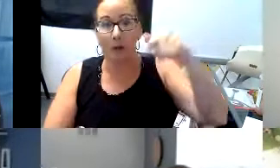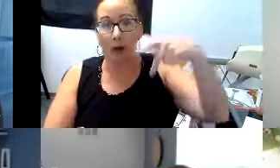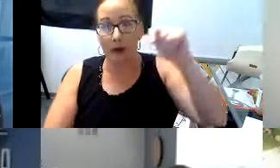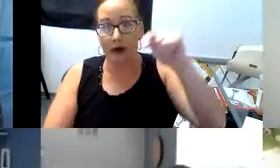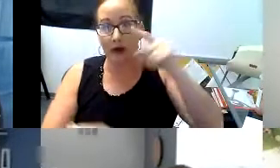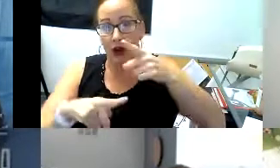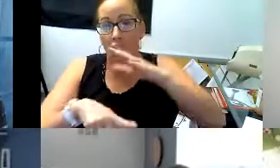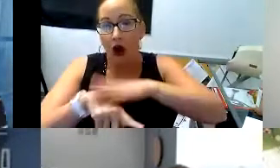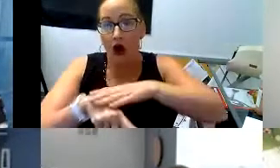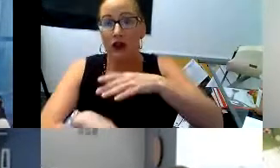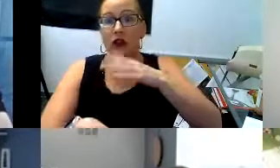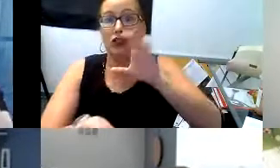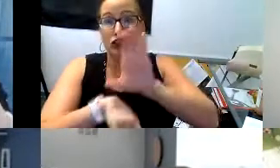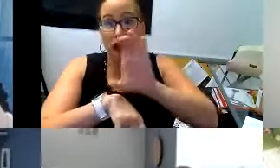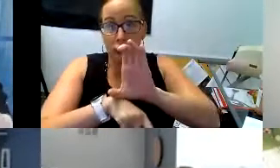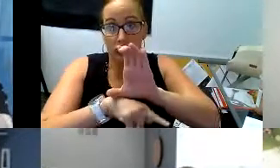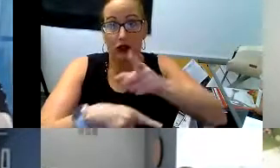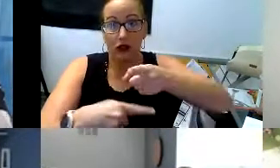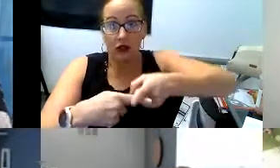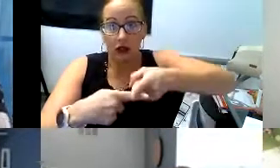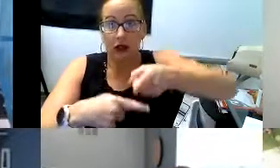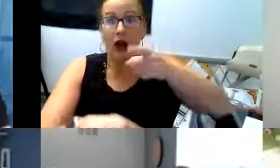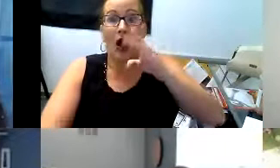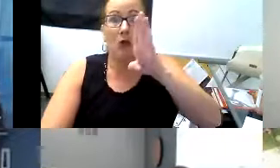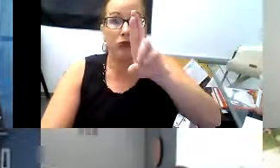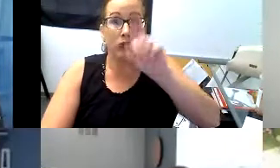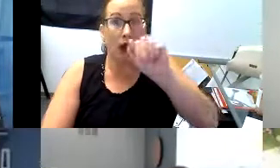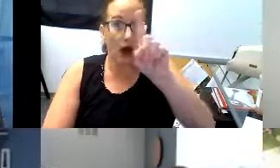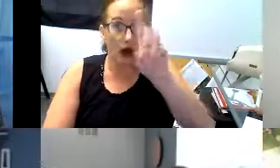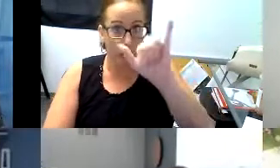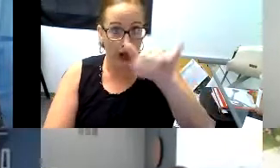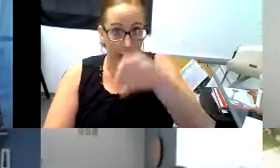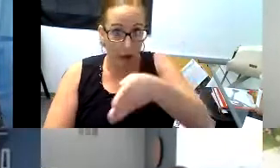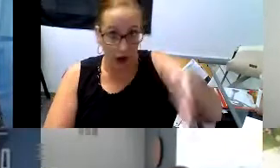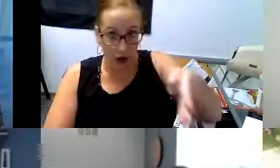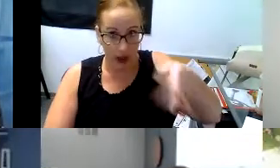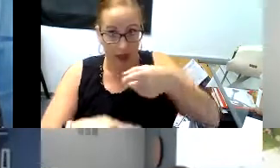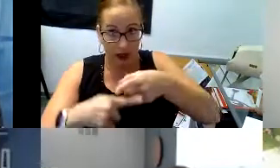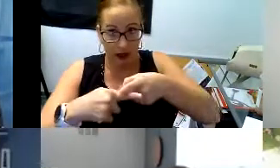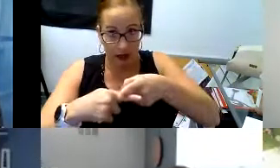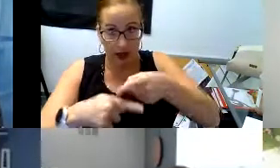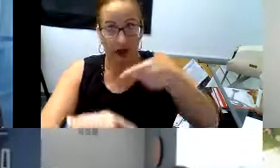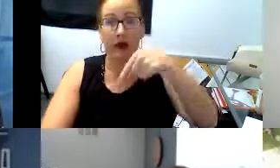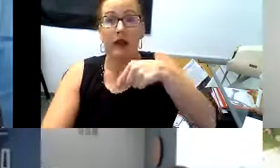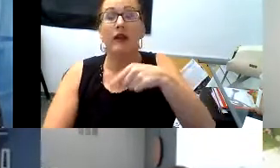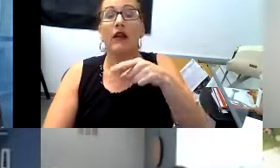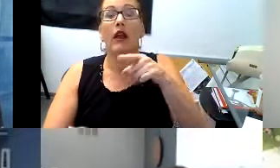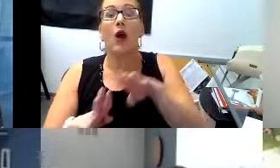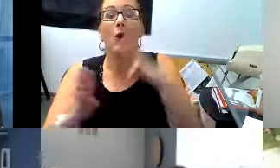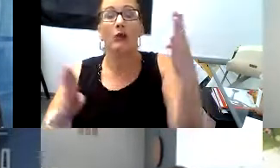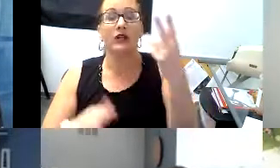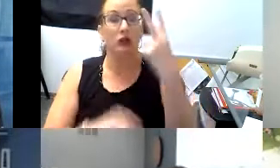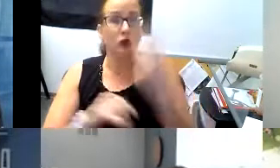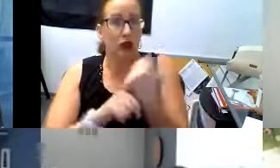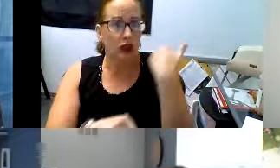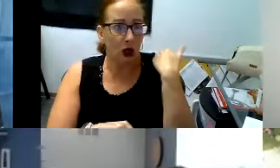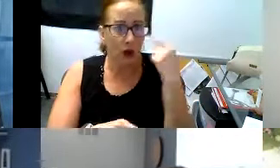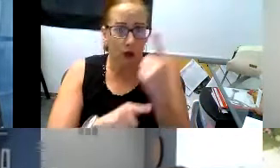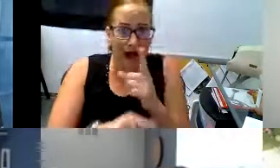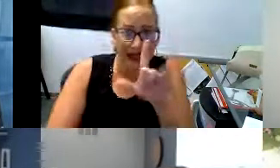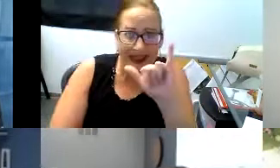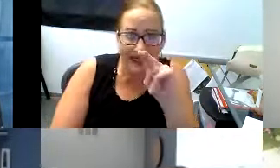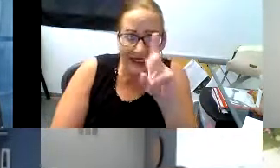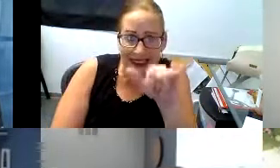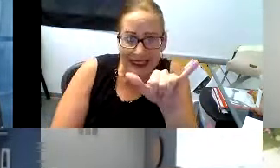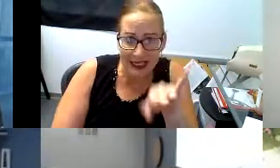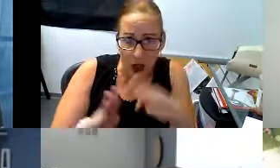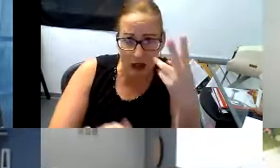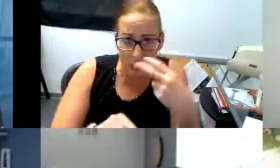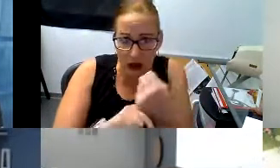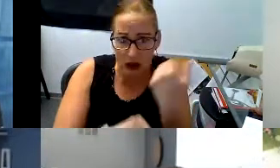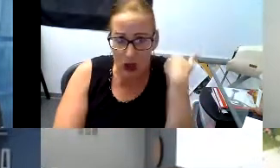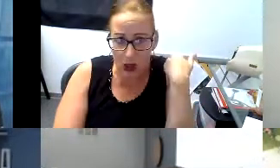(repeated for the interpreter). This opened about two years ago. Right, Lindsay?